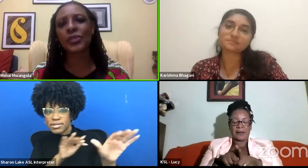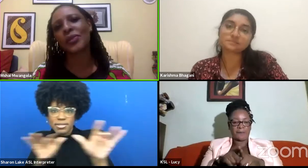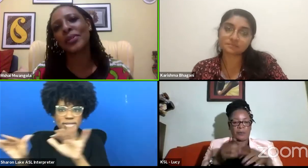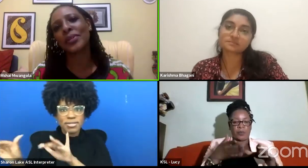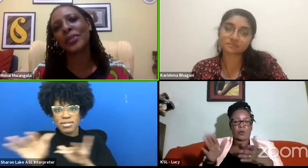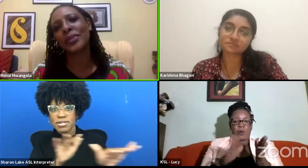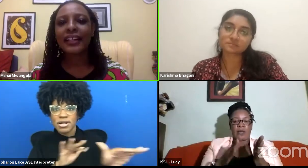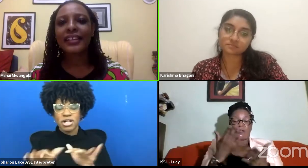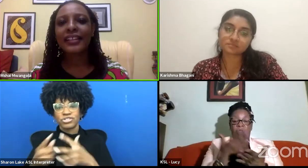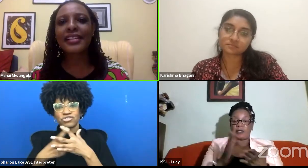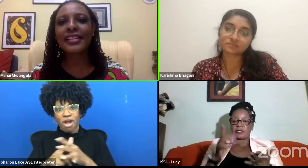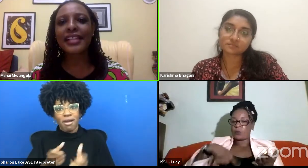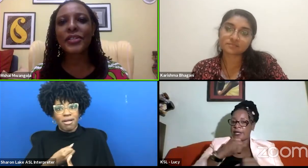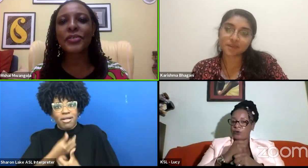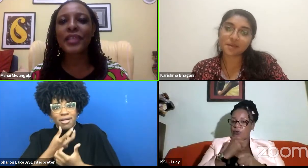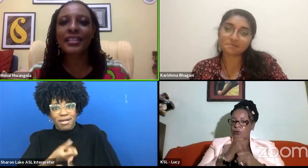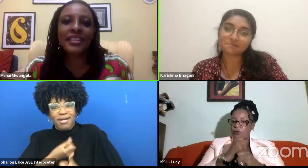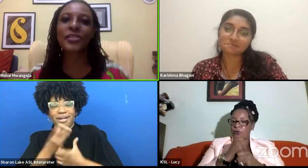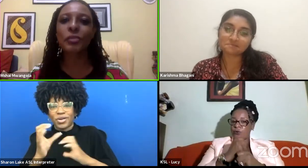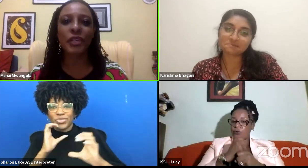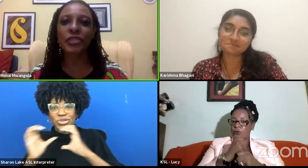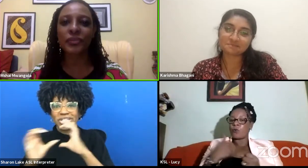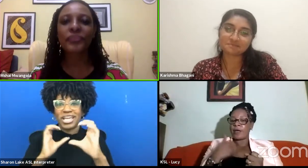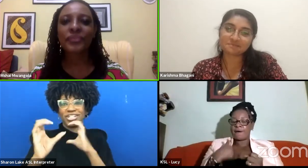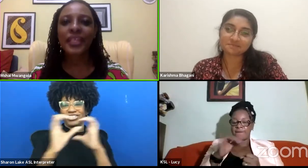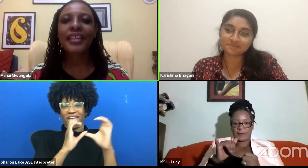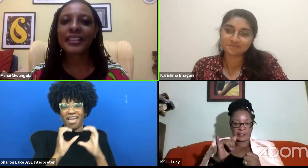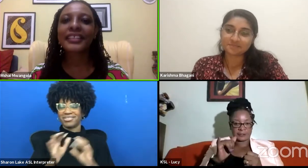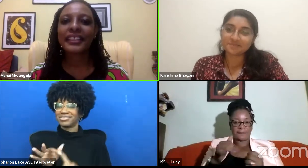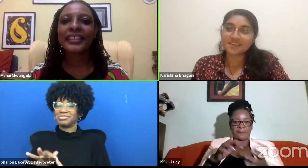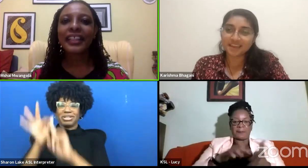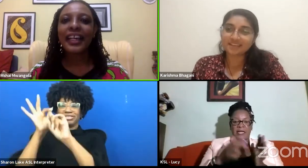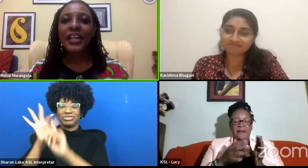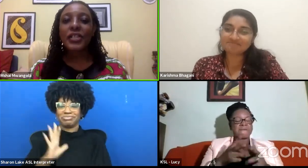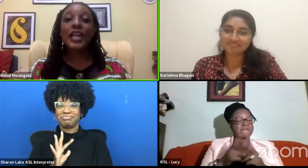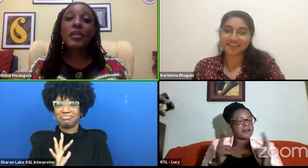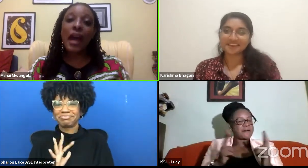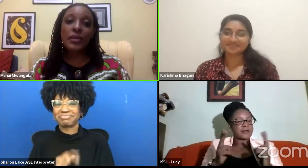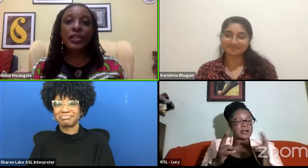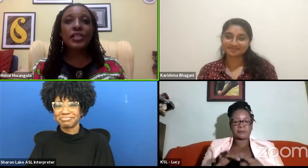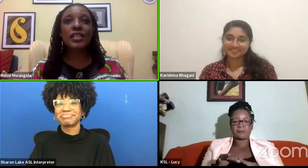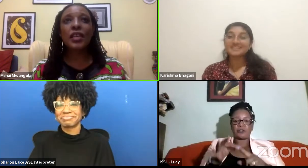So, yeah, there's that too that's just so special. So anyway, I was going to say